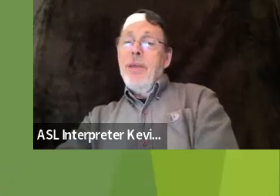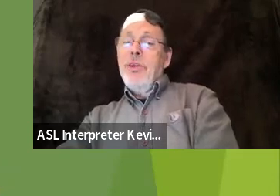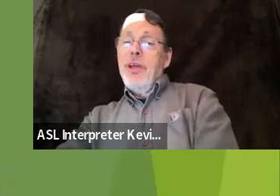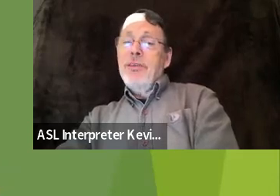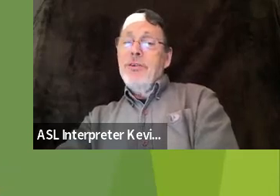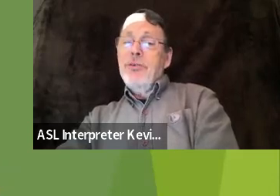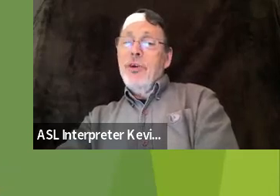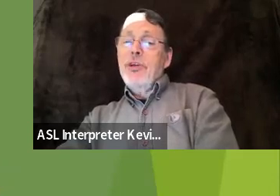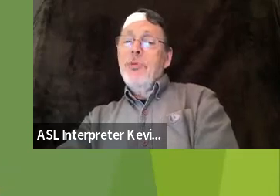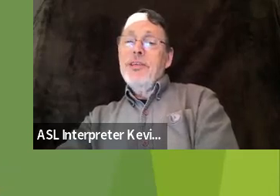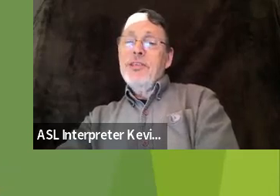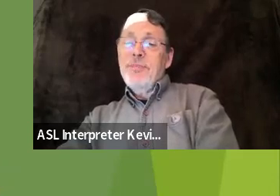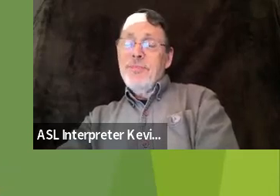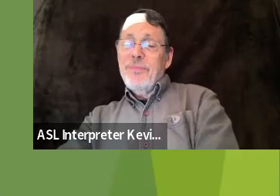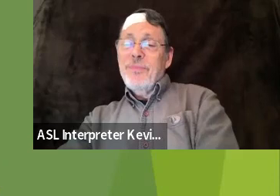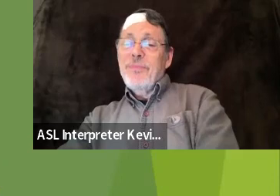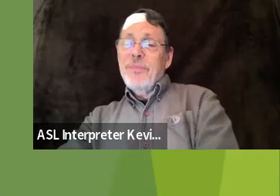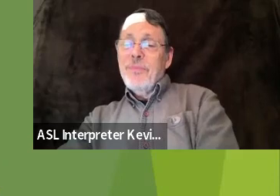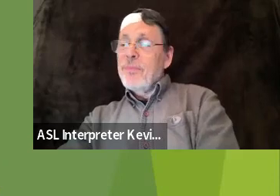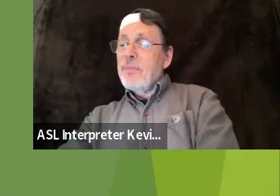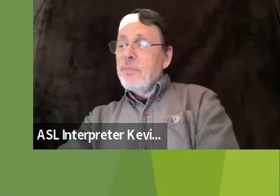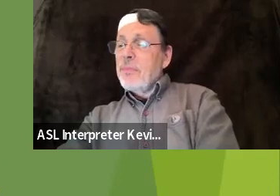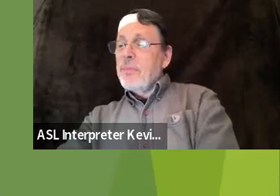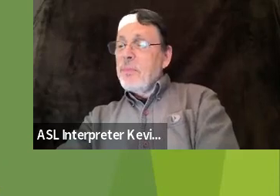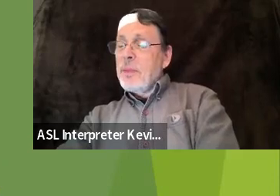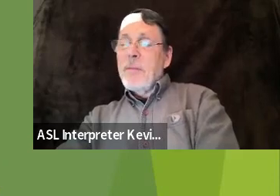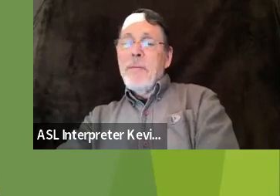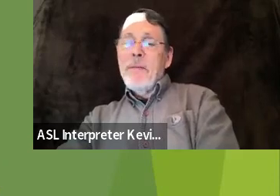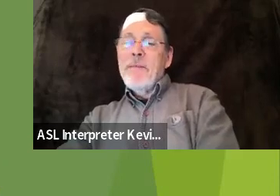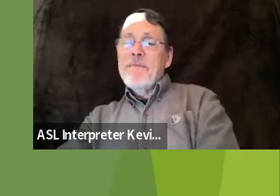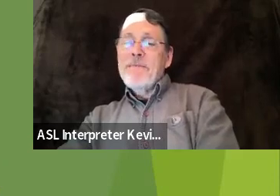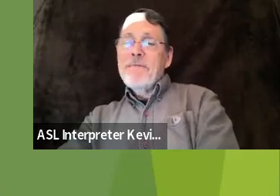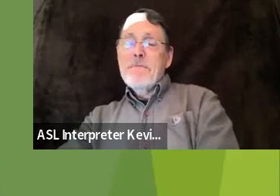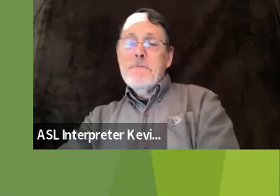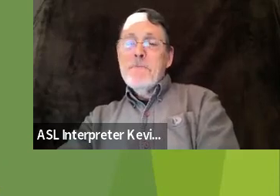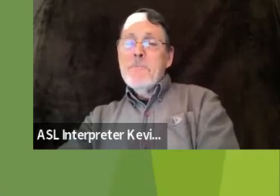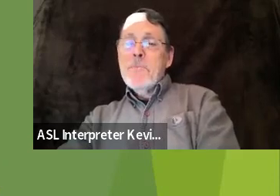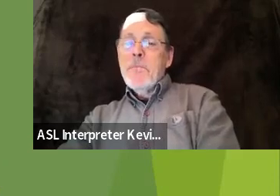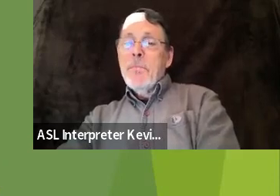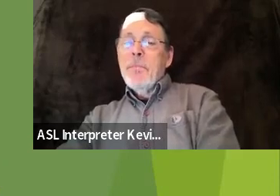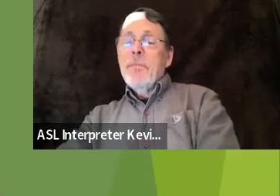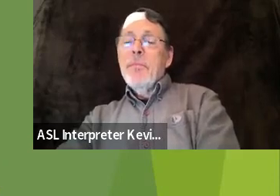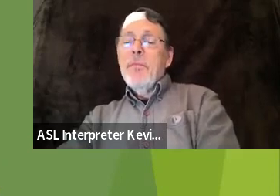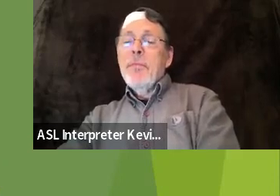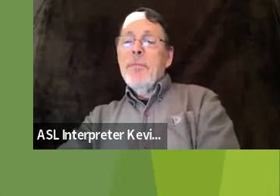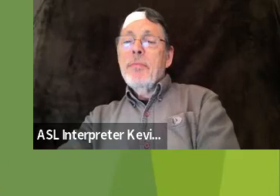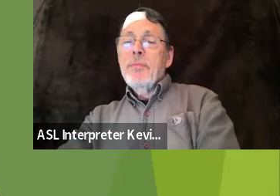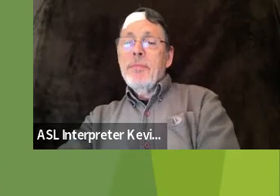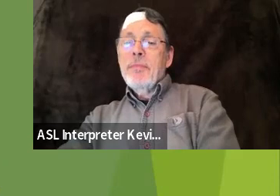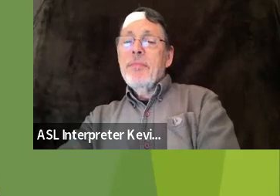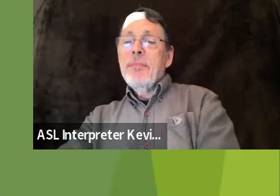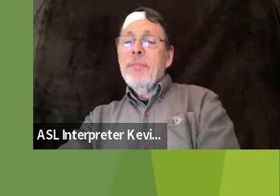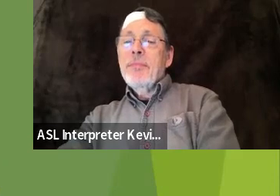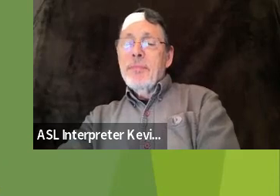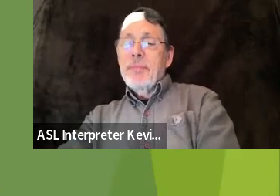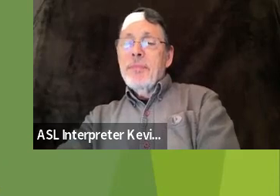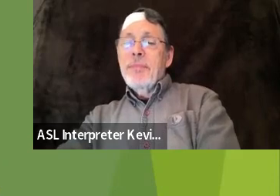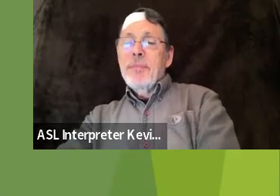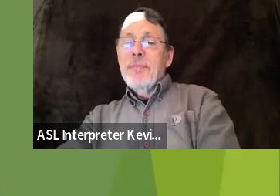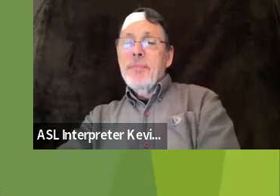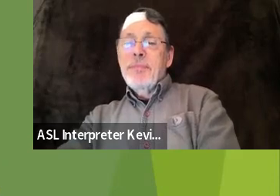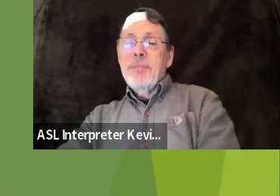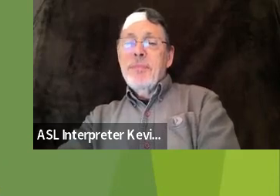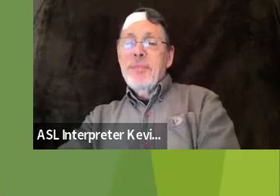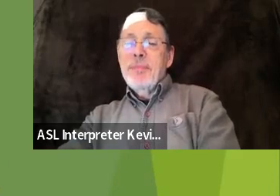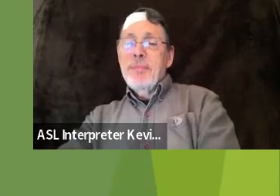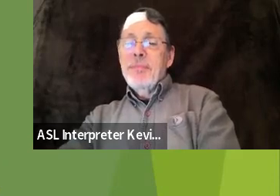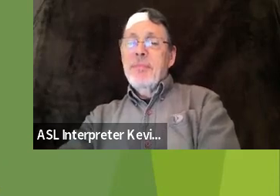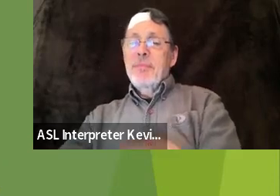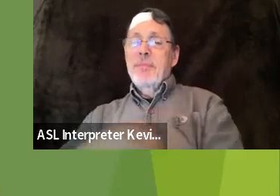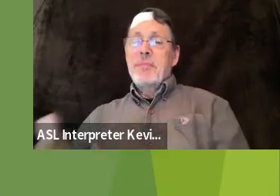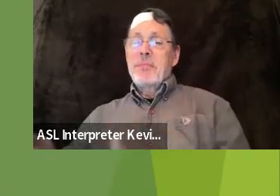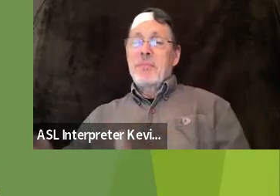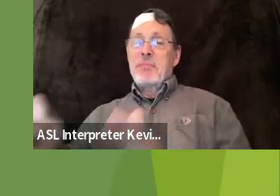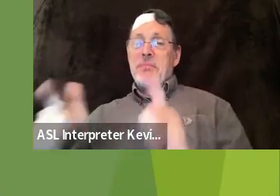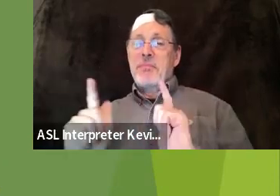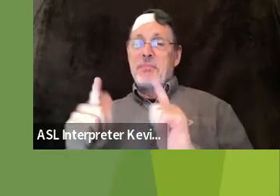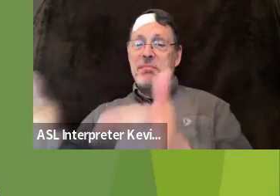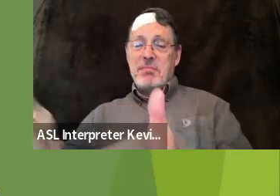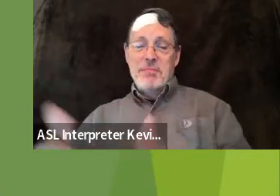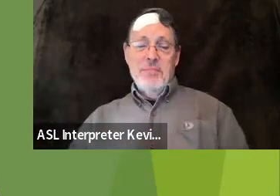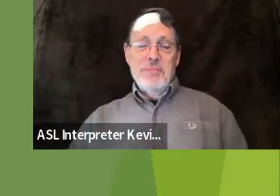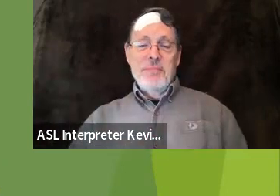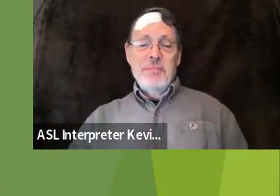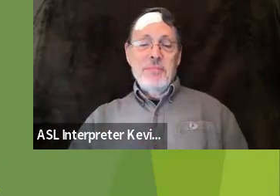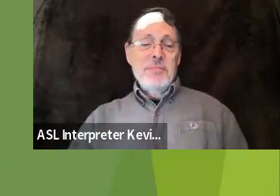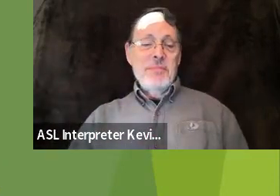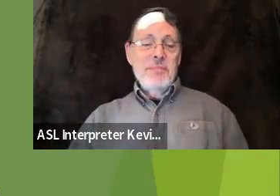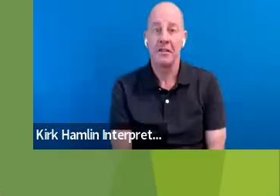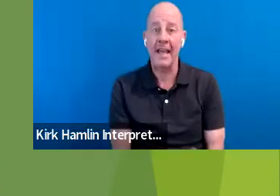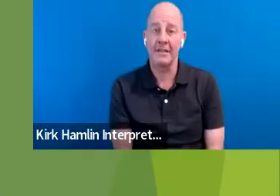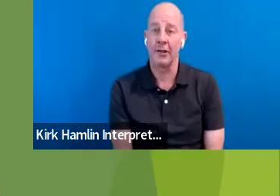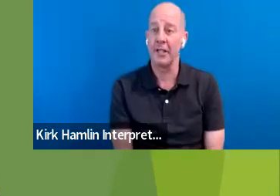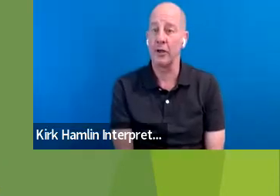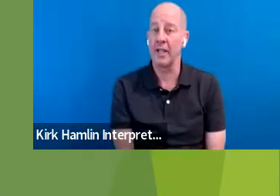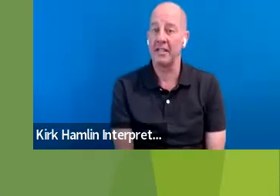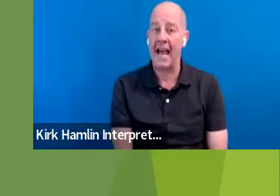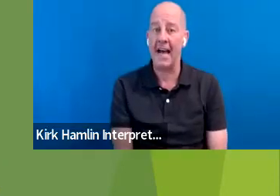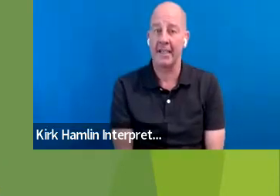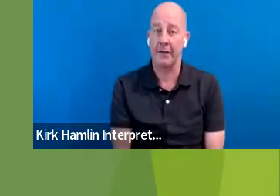Gay, would you like to join in with us Gay, is there anything you would like to add, any